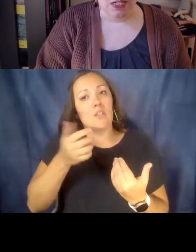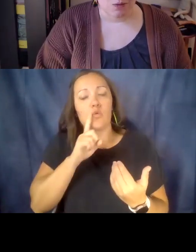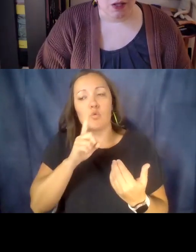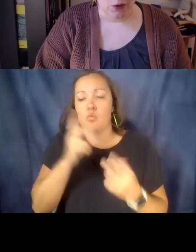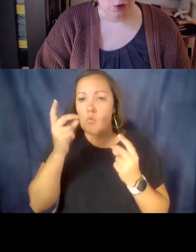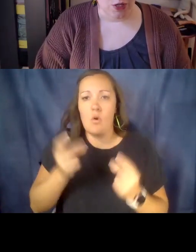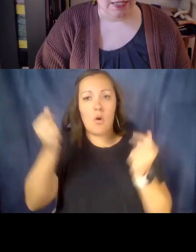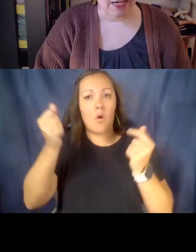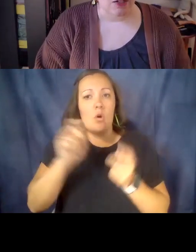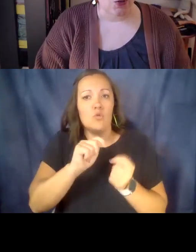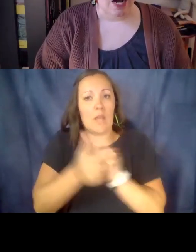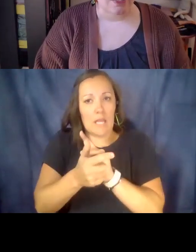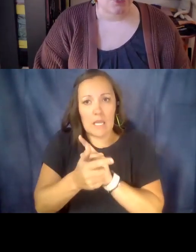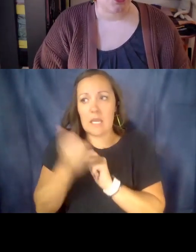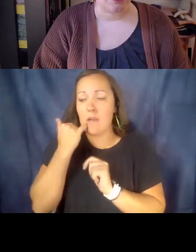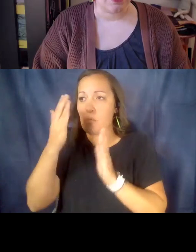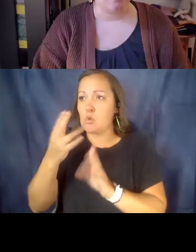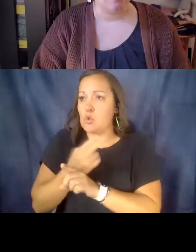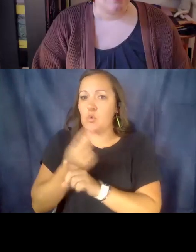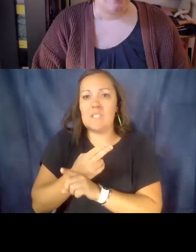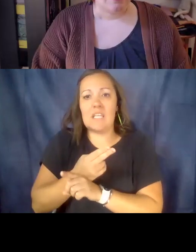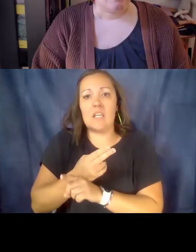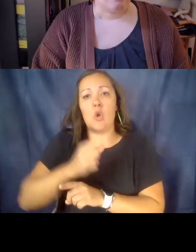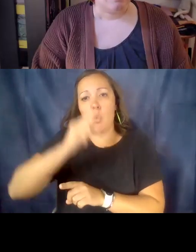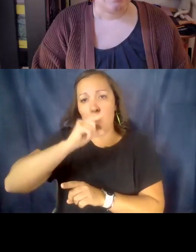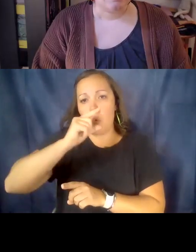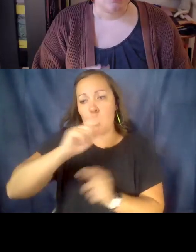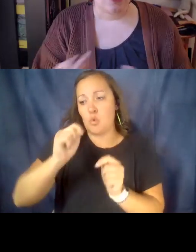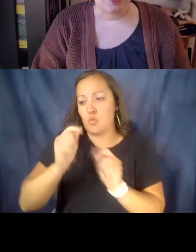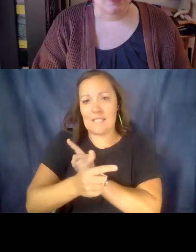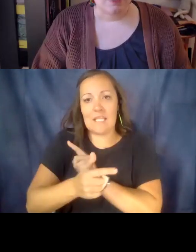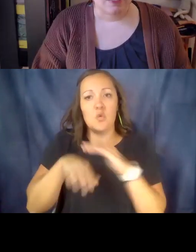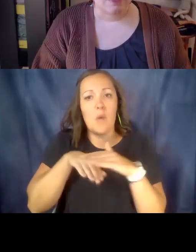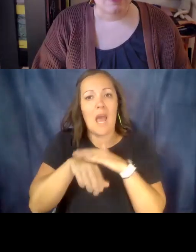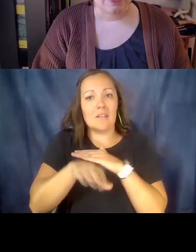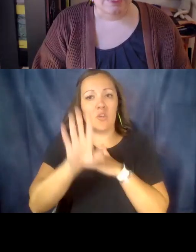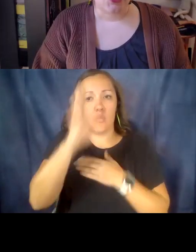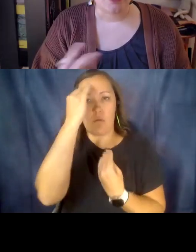something like Google translate to access your content. And the idea is that it is easier and